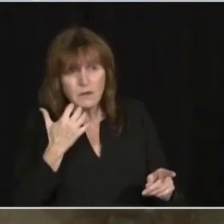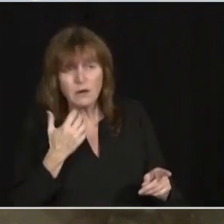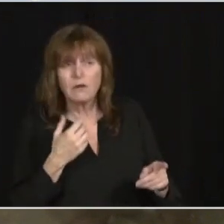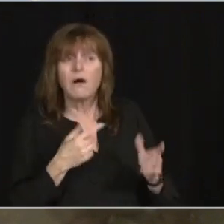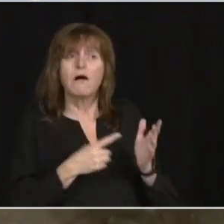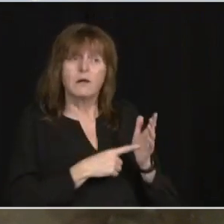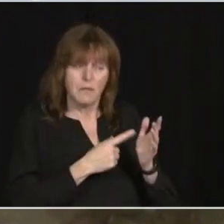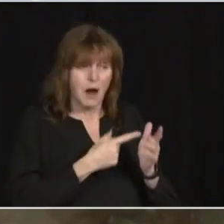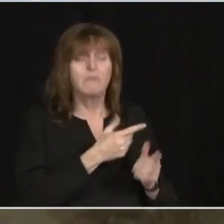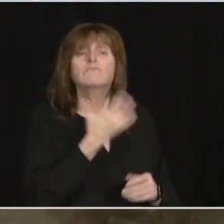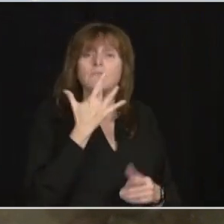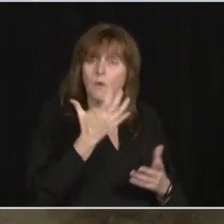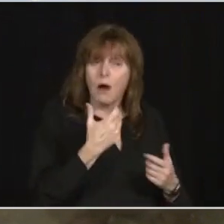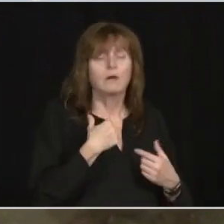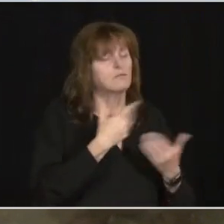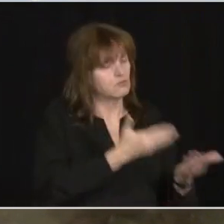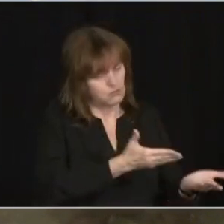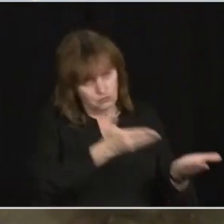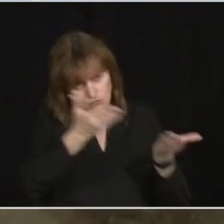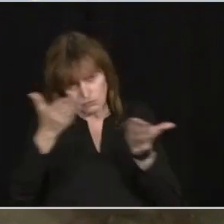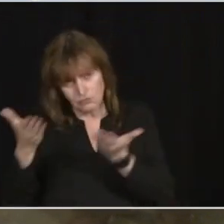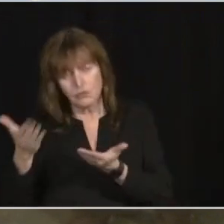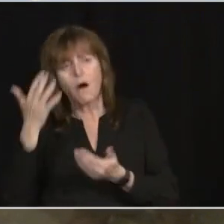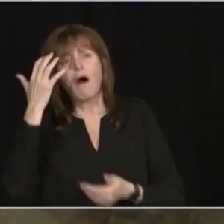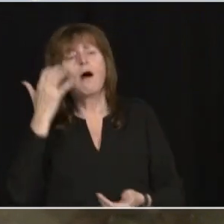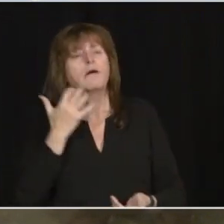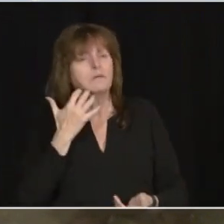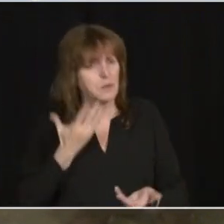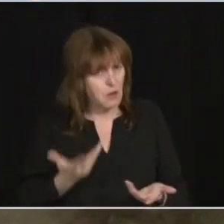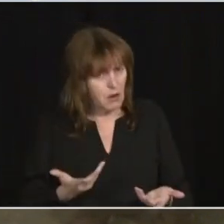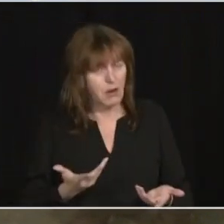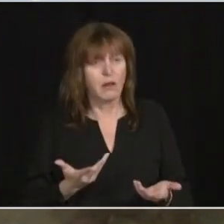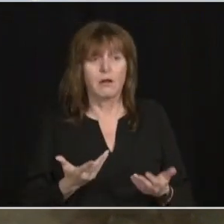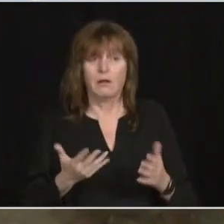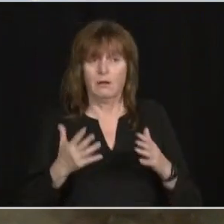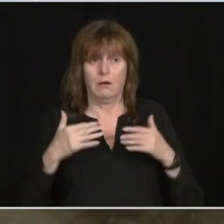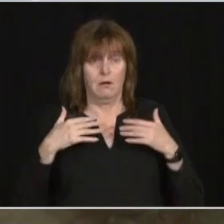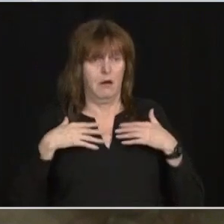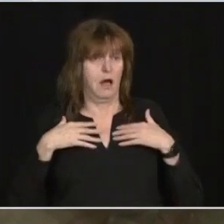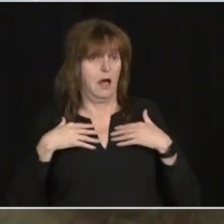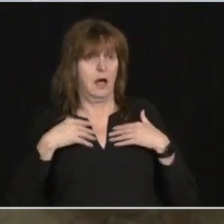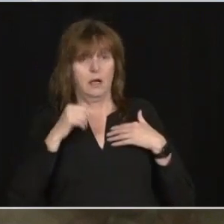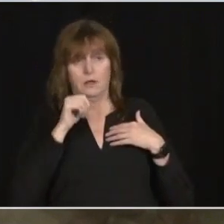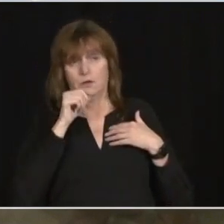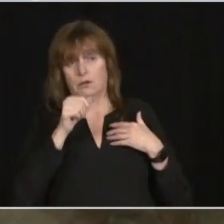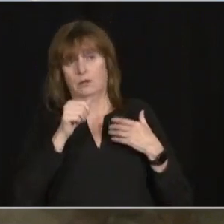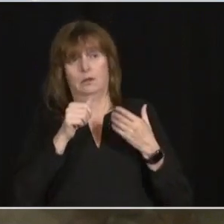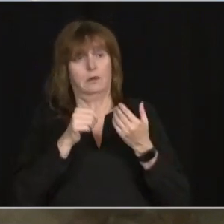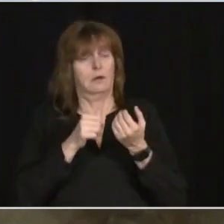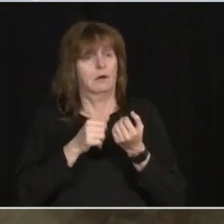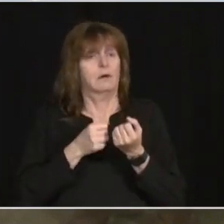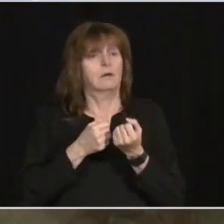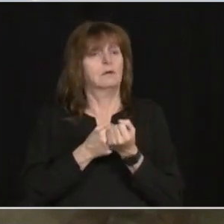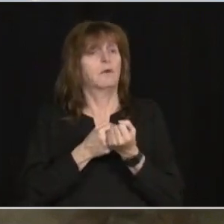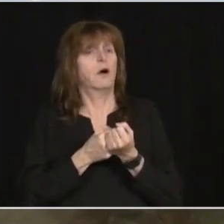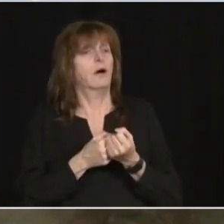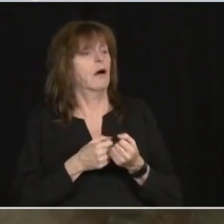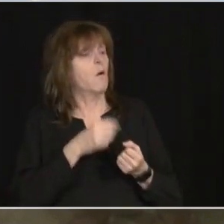to hospital. There is no room for ageism. I've said that before. These people who want care will get the